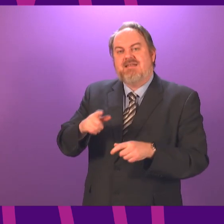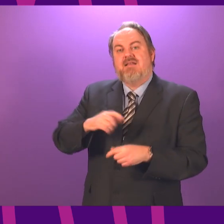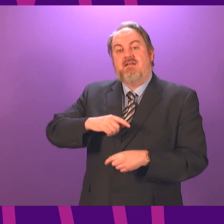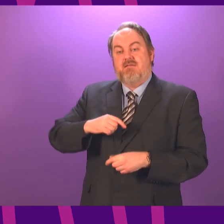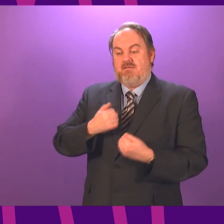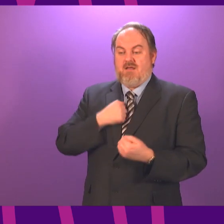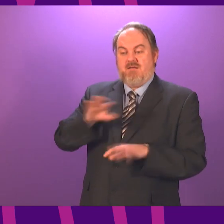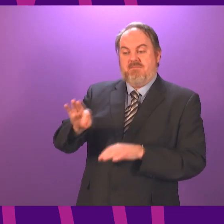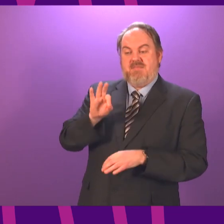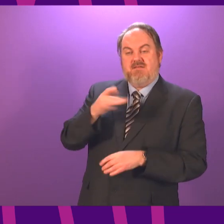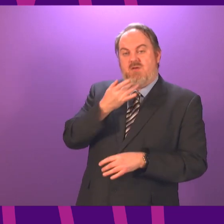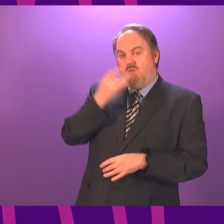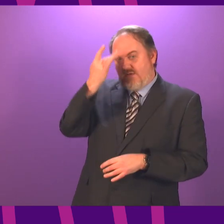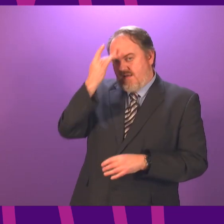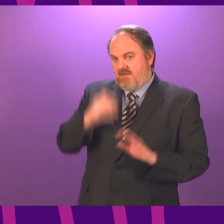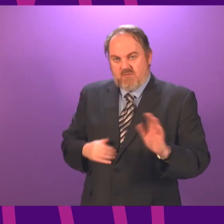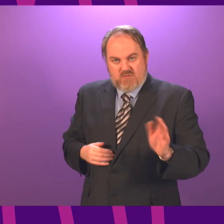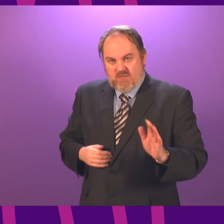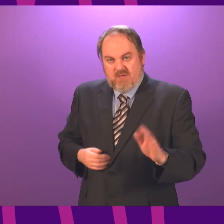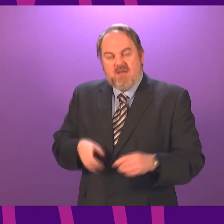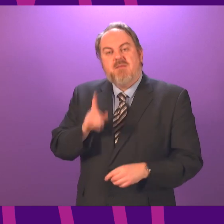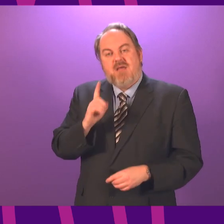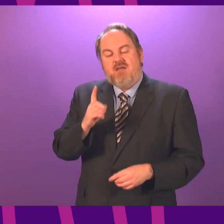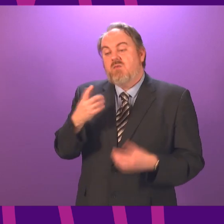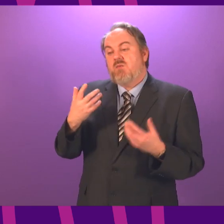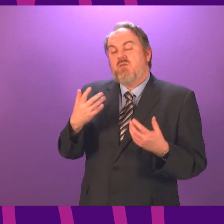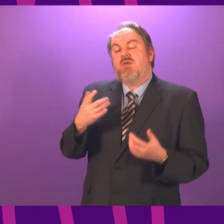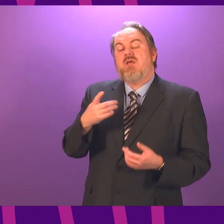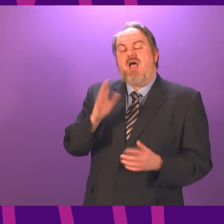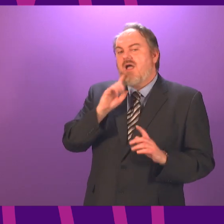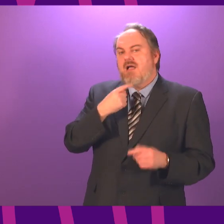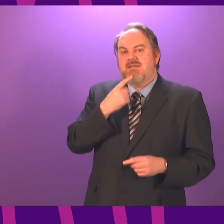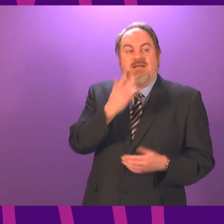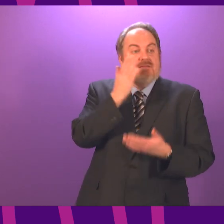As with all things, whether a particular exemption will apply in a particular case can often